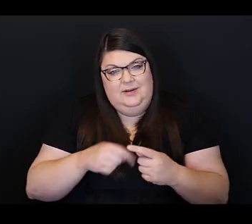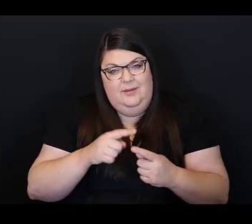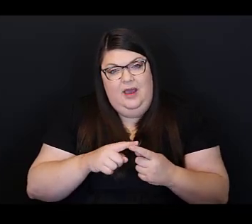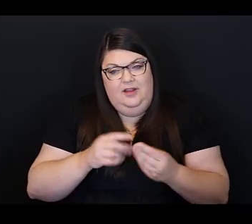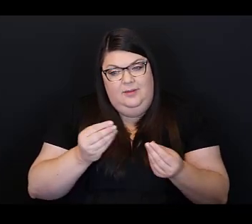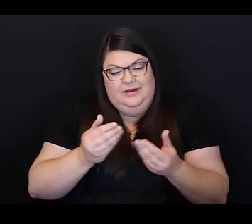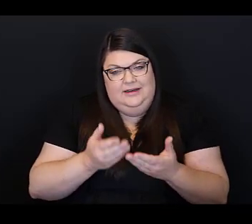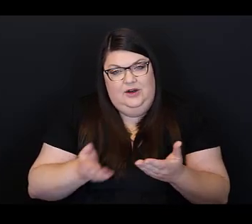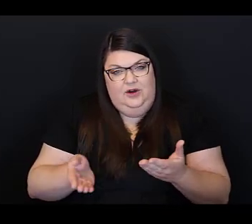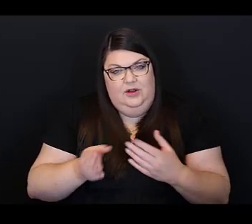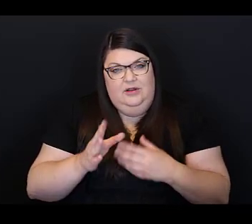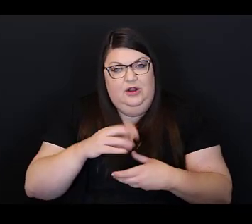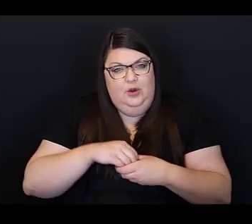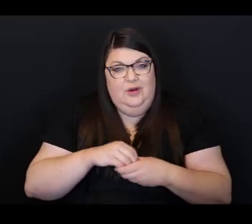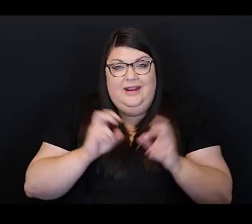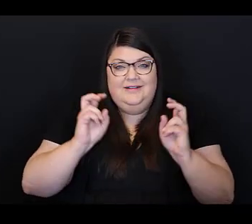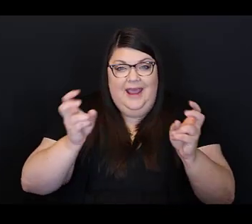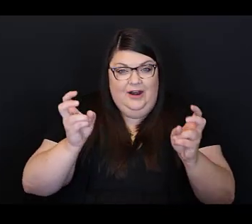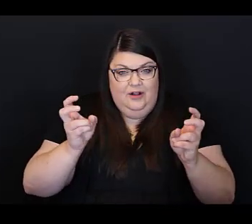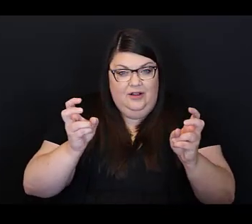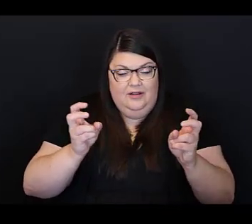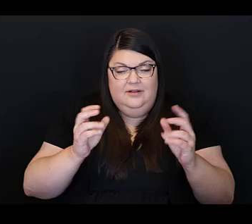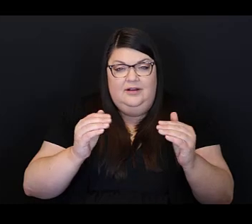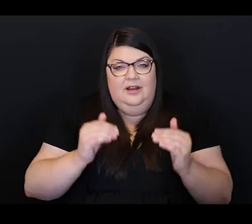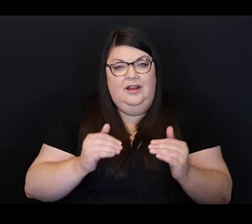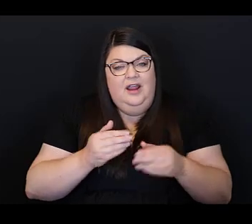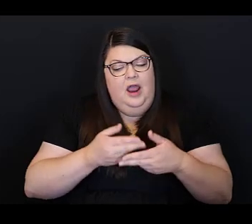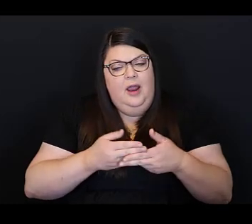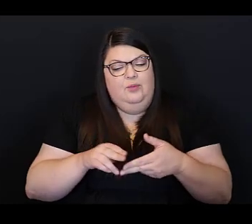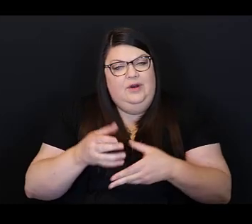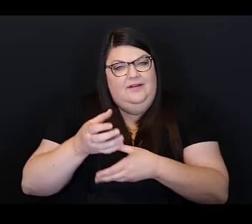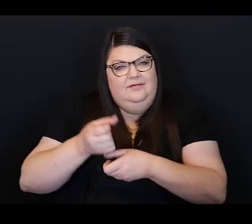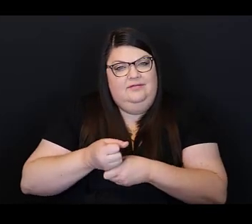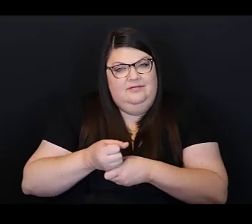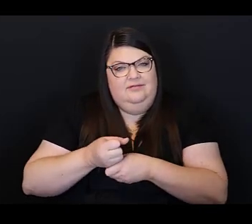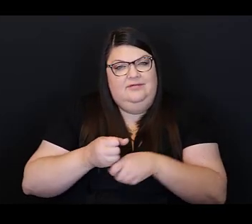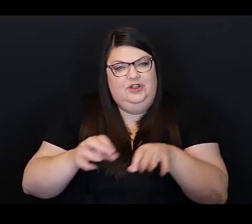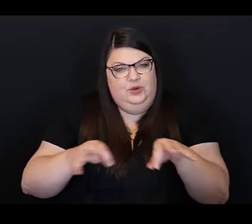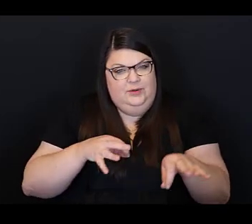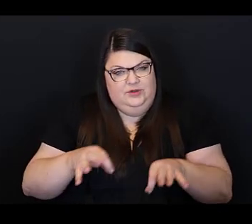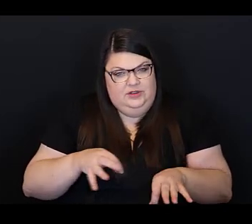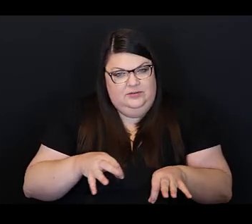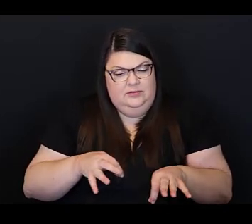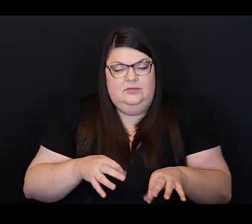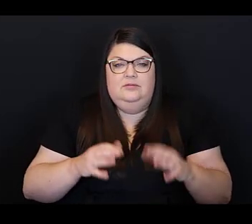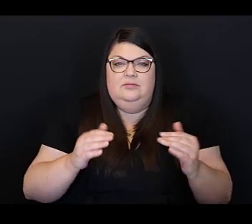the material including title of material, a brief description or summary of the material,